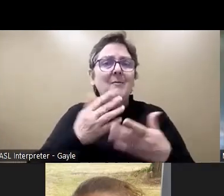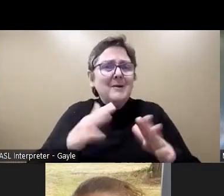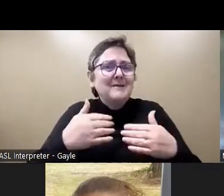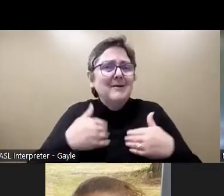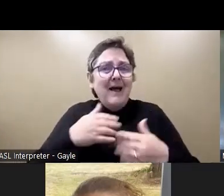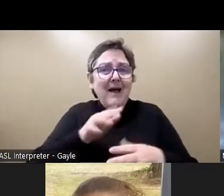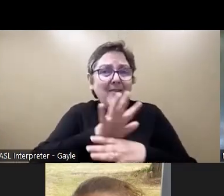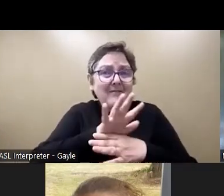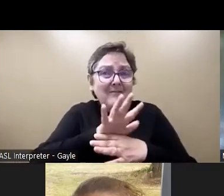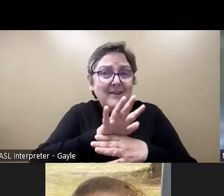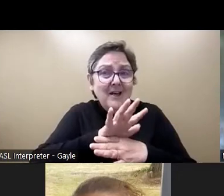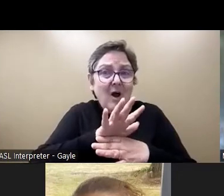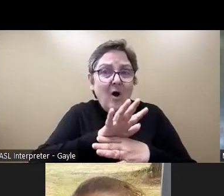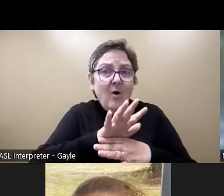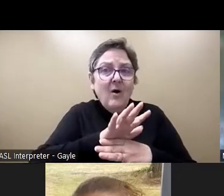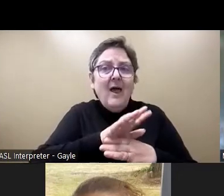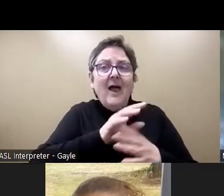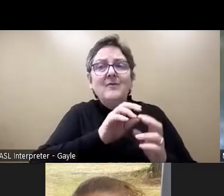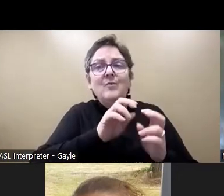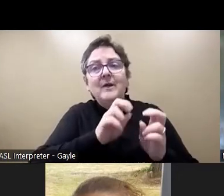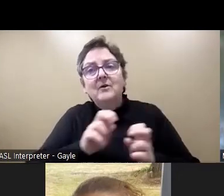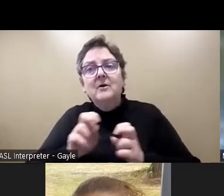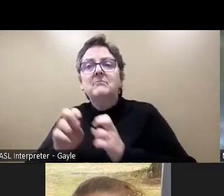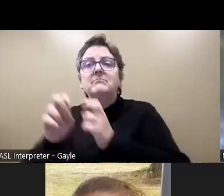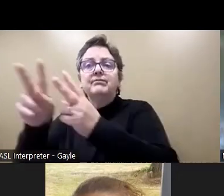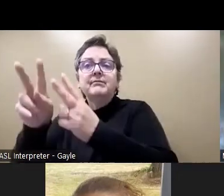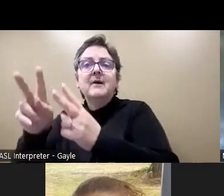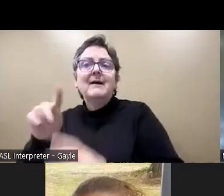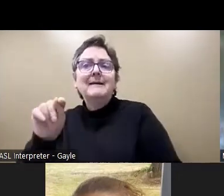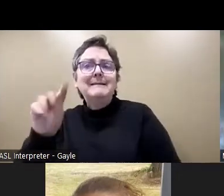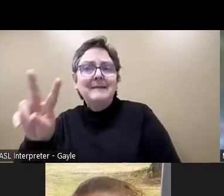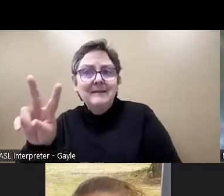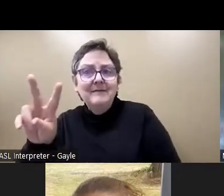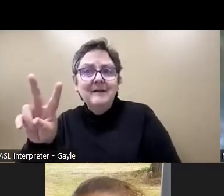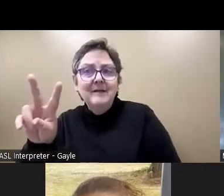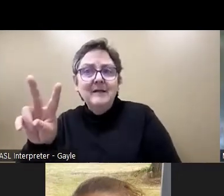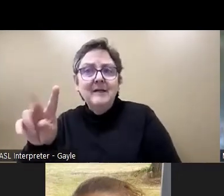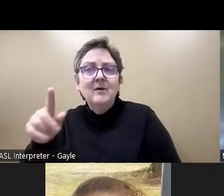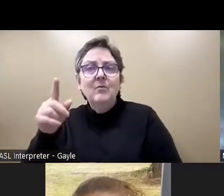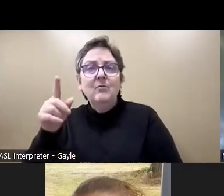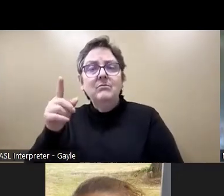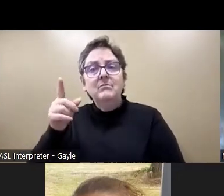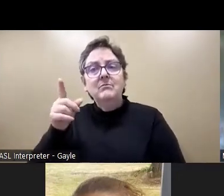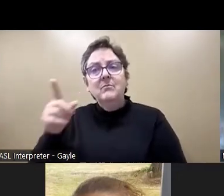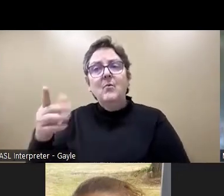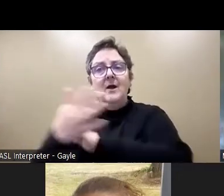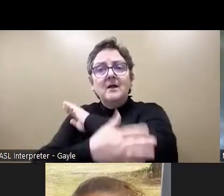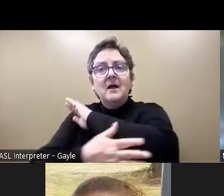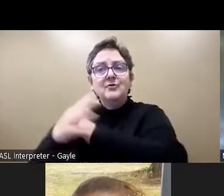for television during the pandemic. One of the ministries in Kenya ask us to launch a TV show.